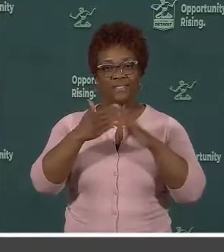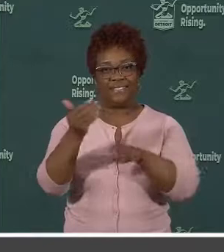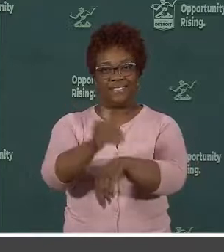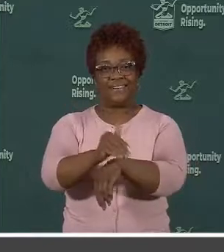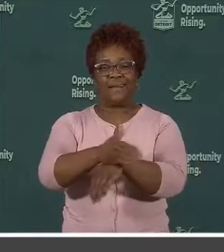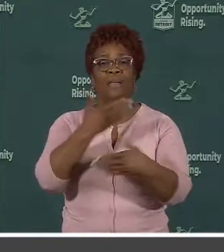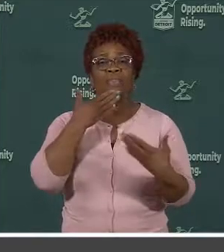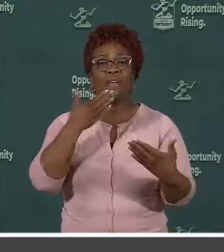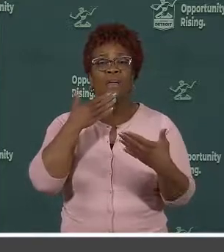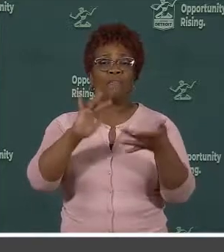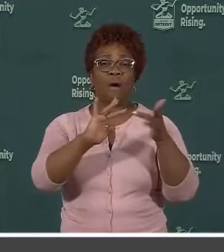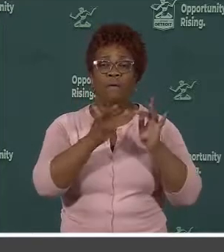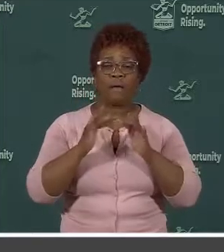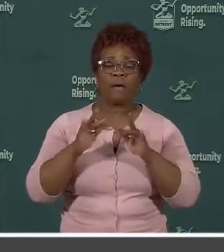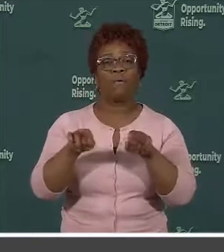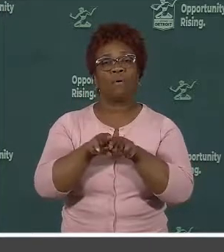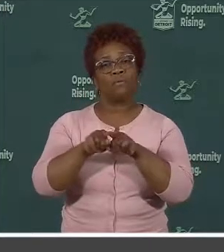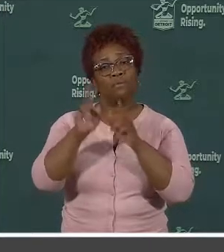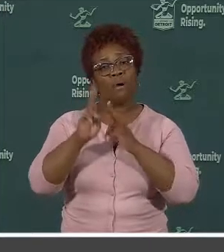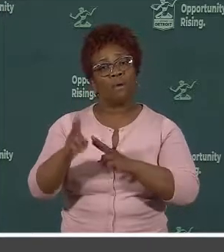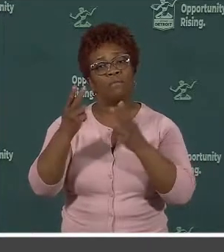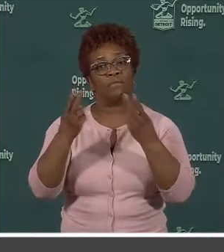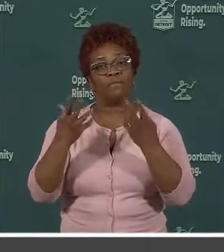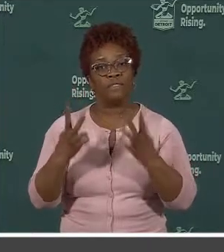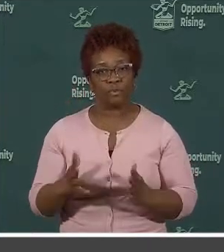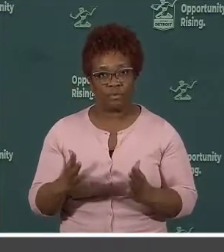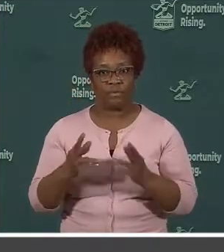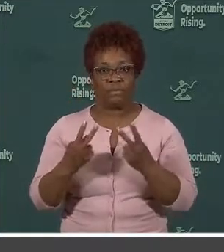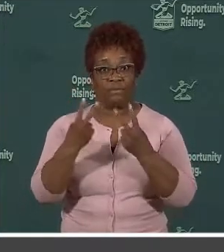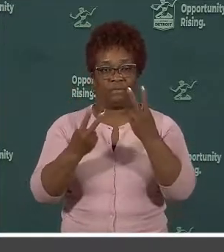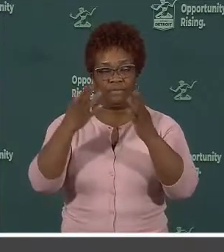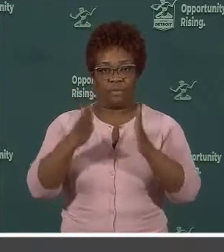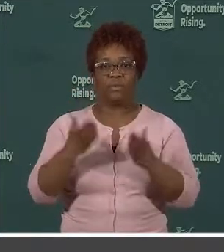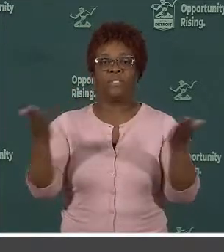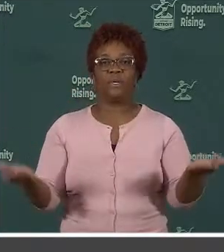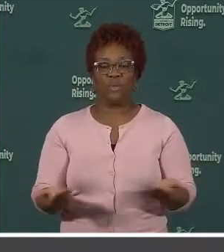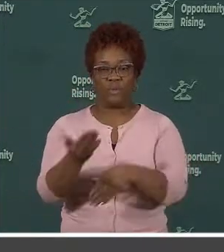HONORED GUESTS THAT ARE HERE TONIGHT GENERAL MOTORS IS HONORED TO HOST MAYOR DUGGAN